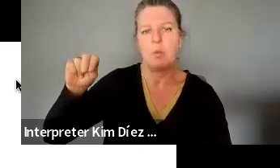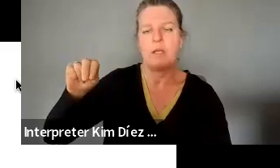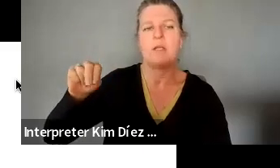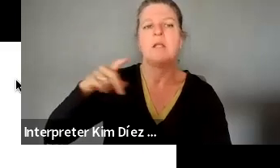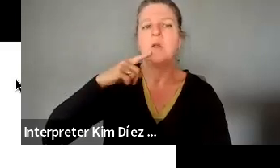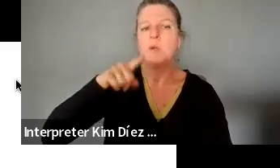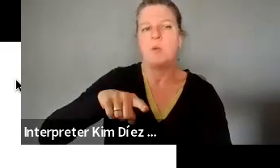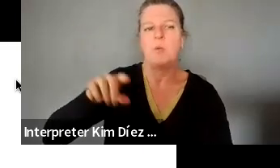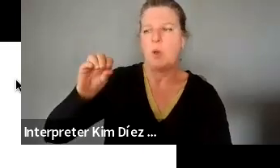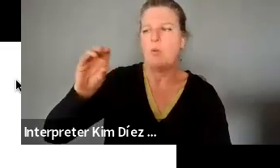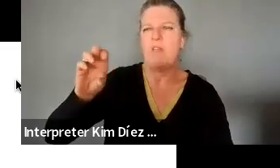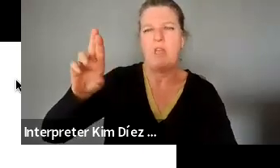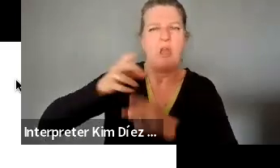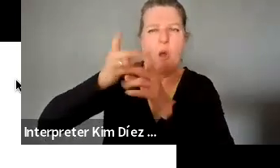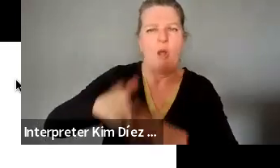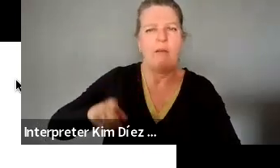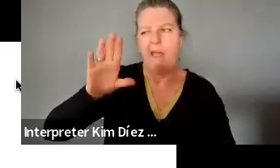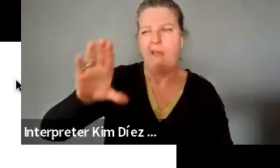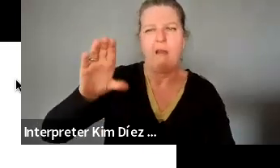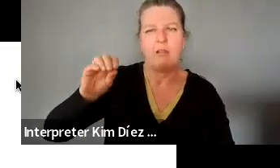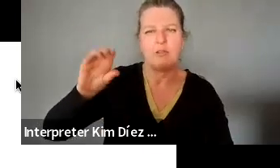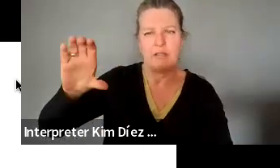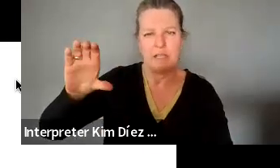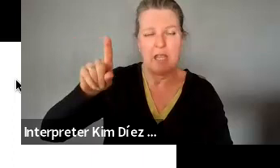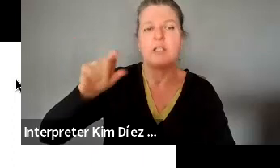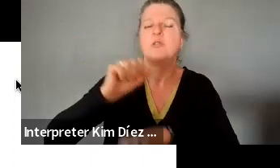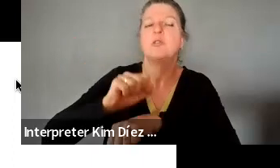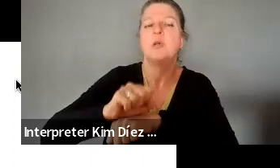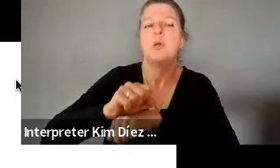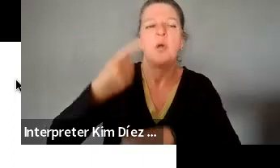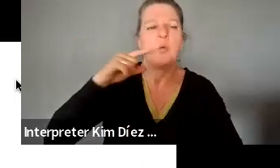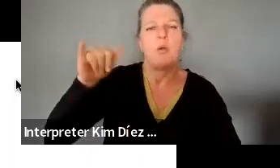They work for Joy as well, that team is under her.